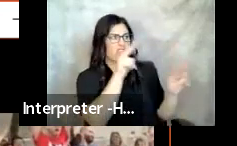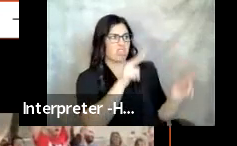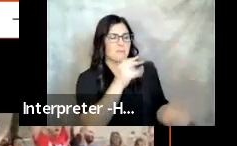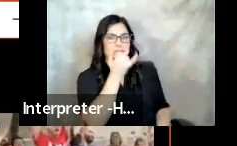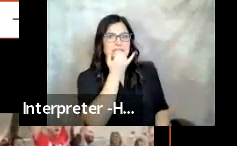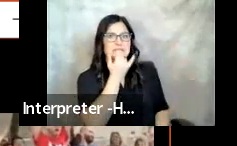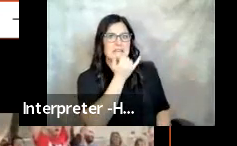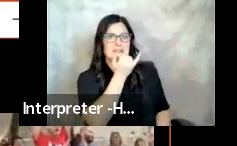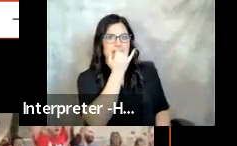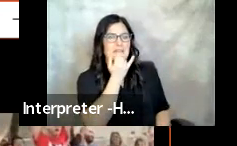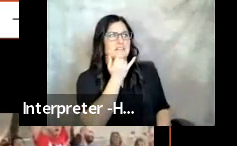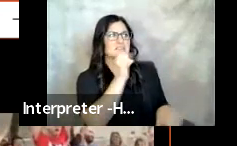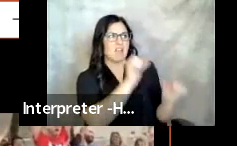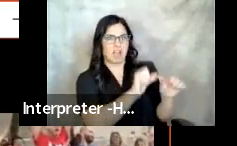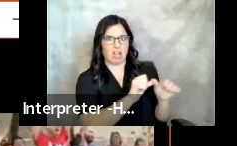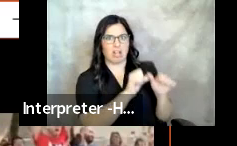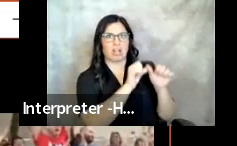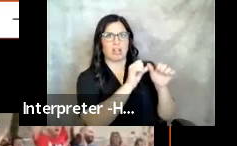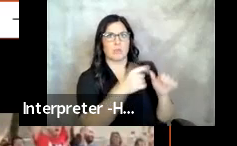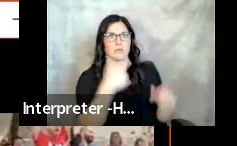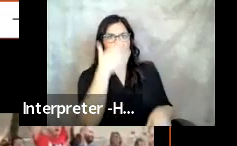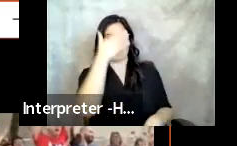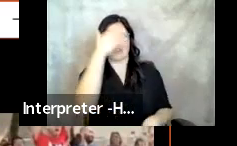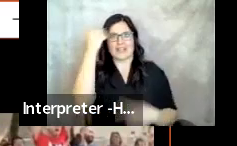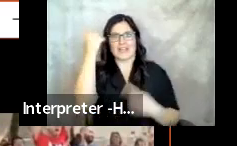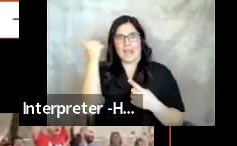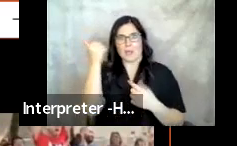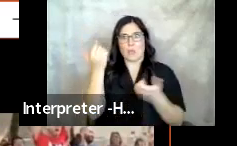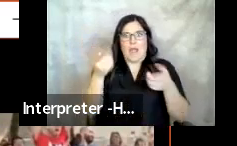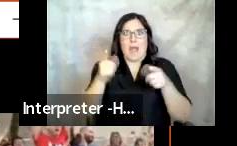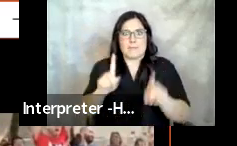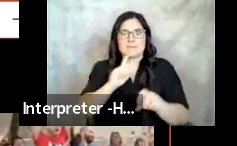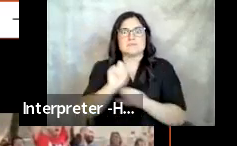Instead of this great and honorable. Moment in American. History.